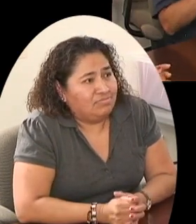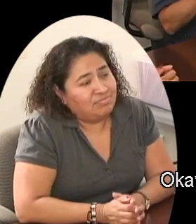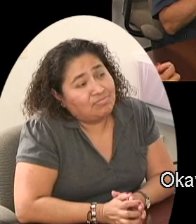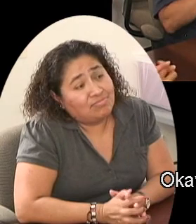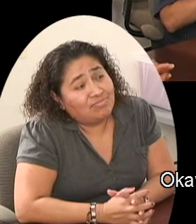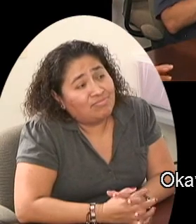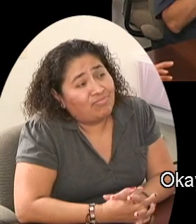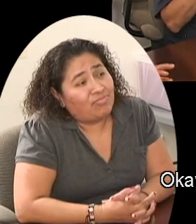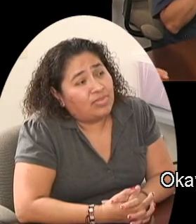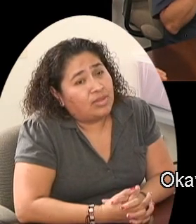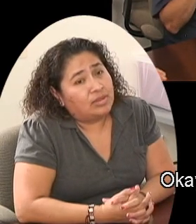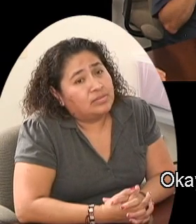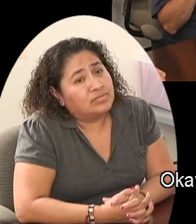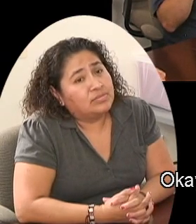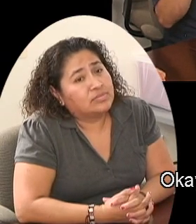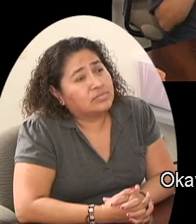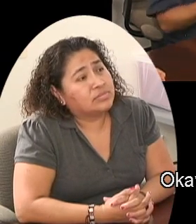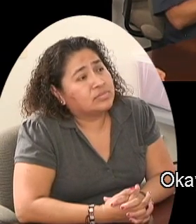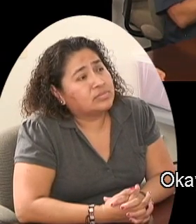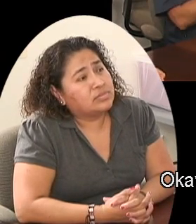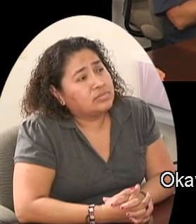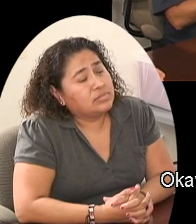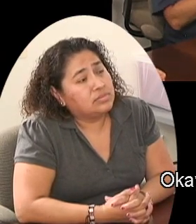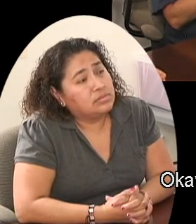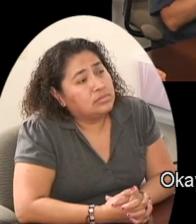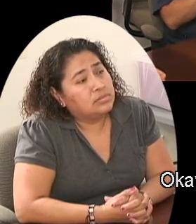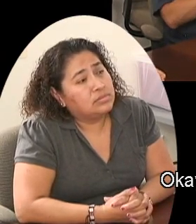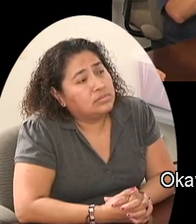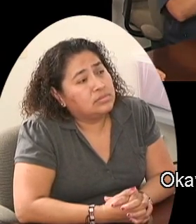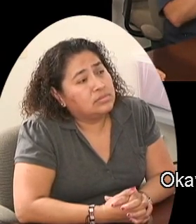Okay. Not sure.